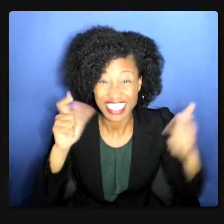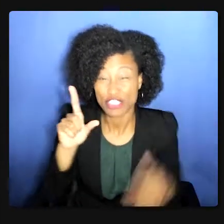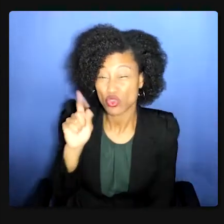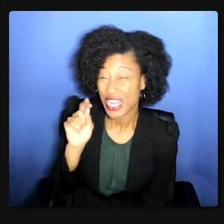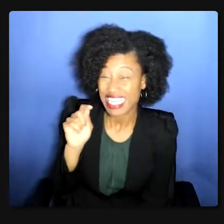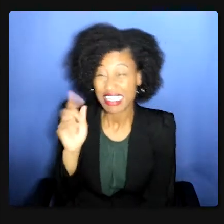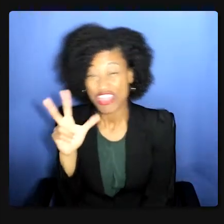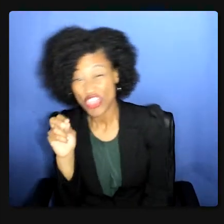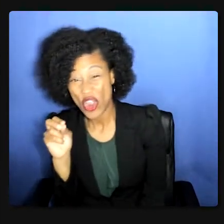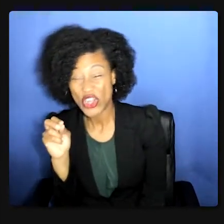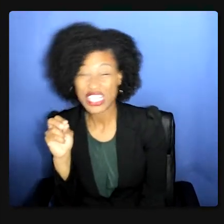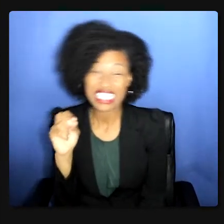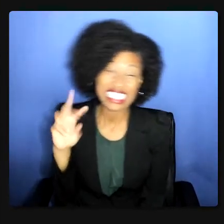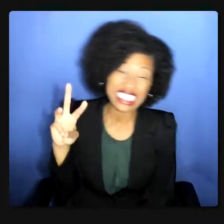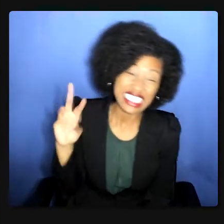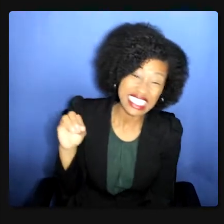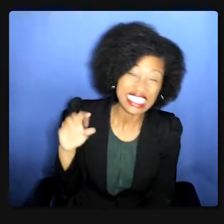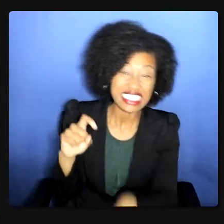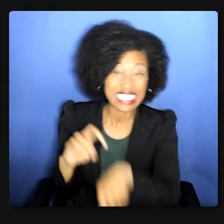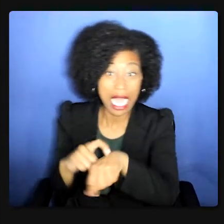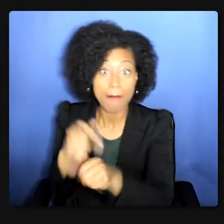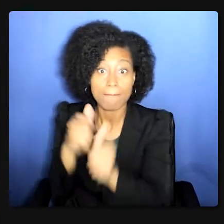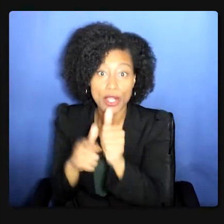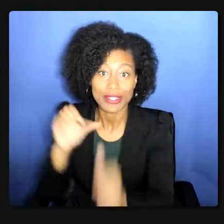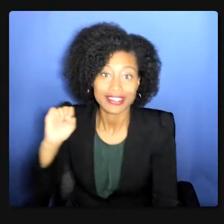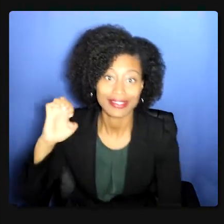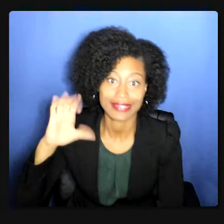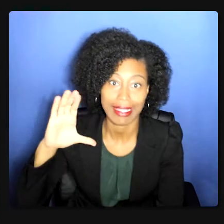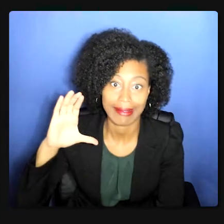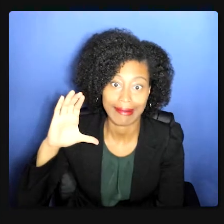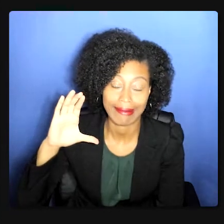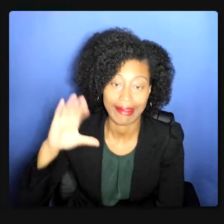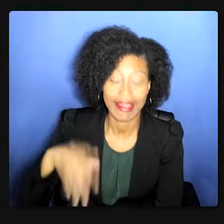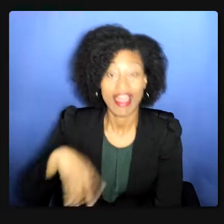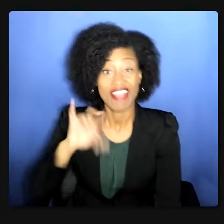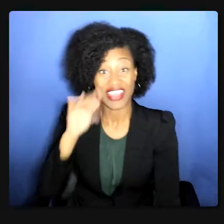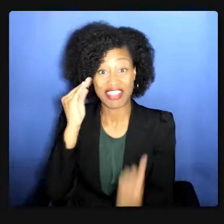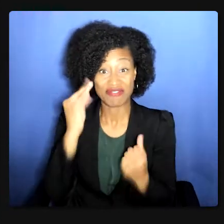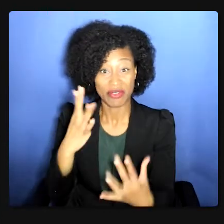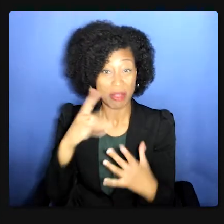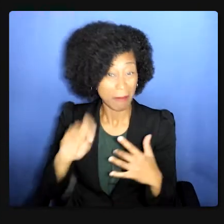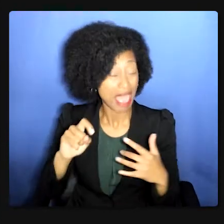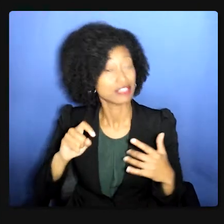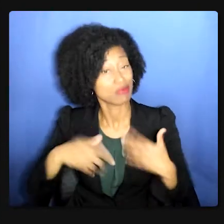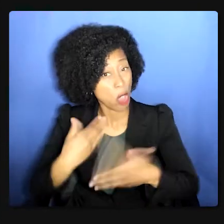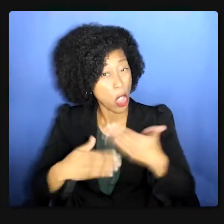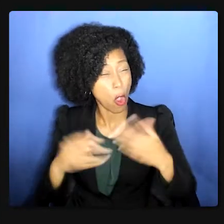Maybe 20-60 times a second. The information must be processed